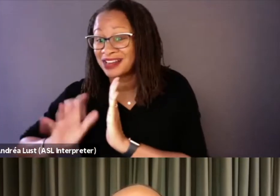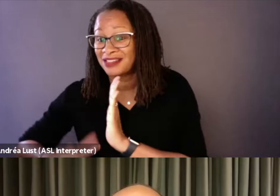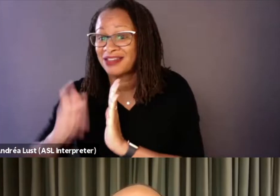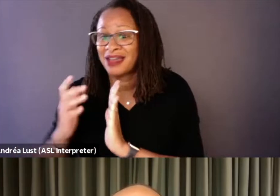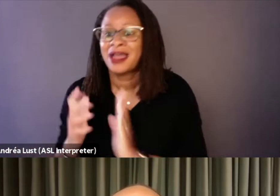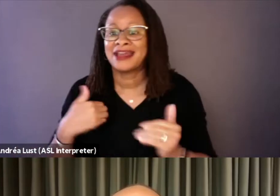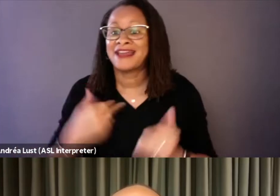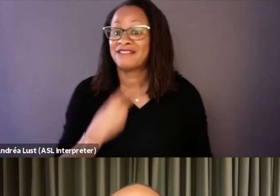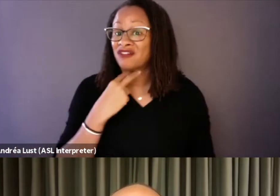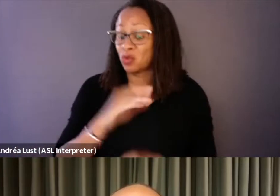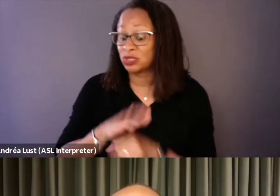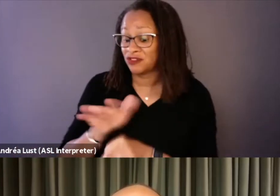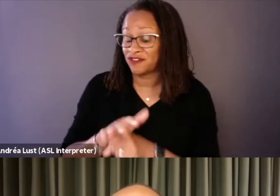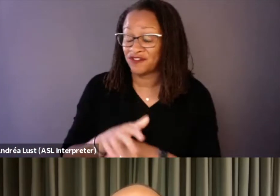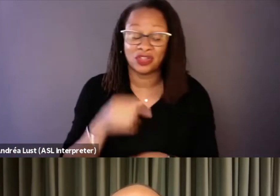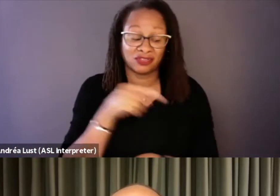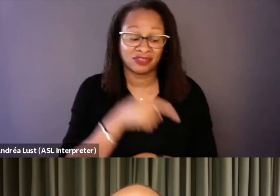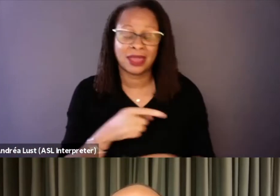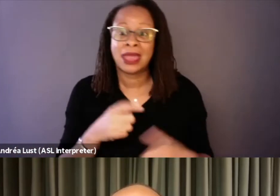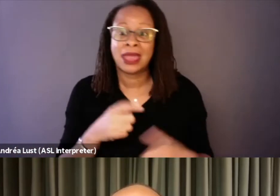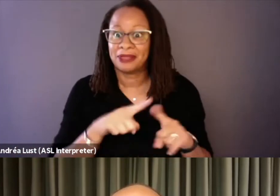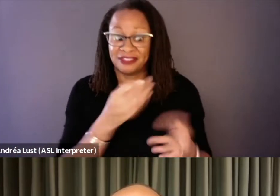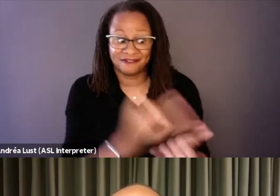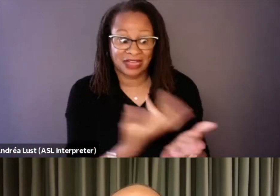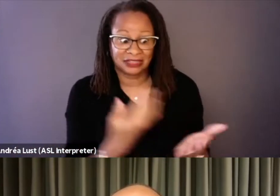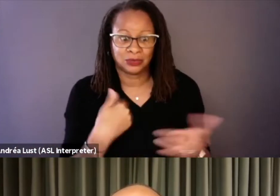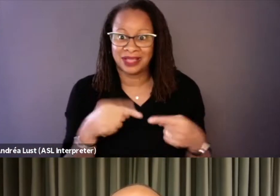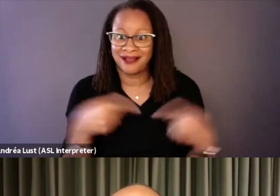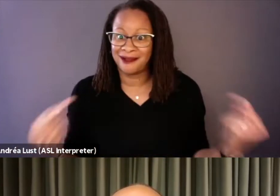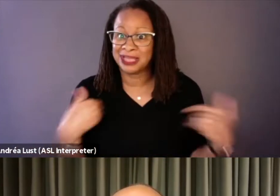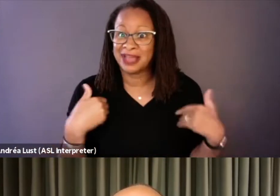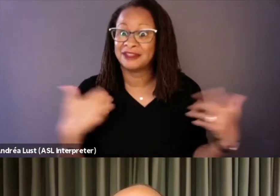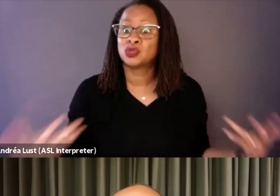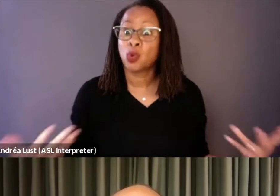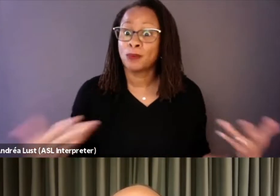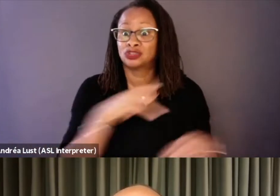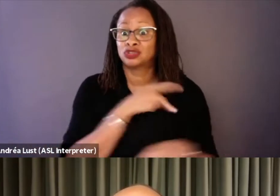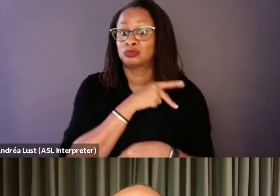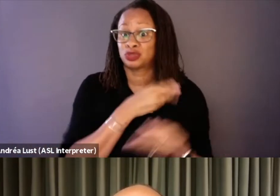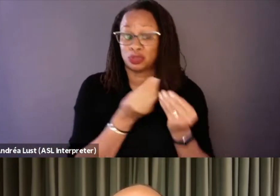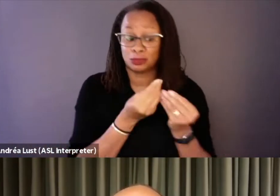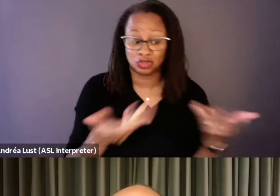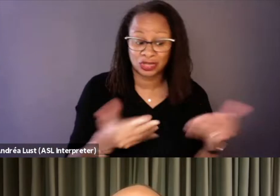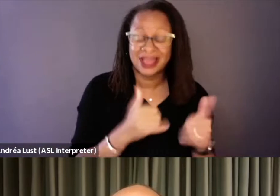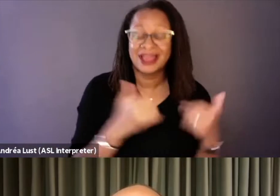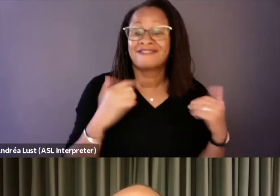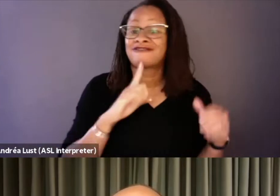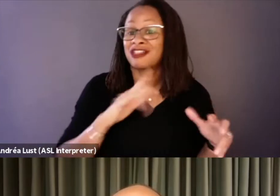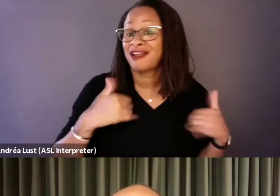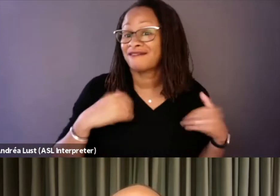So the fact that there was so much personal material and there was really this opportunity to kind of help